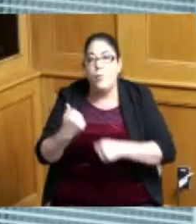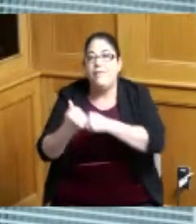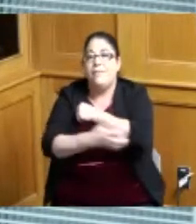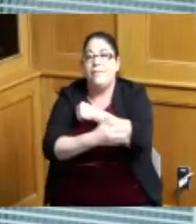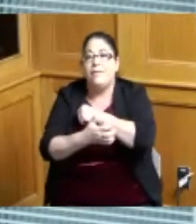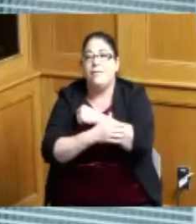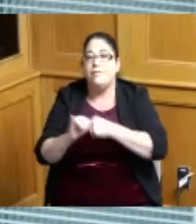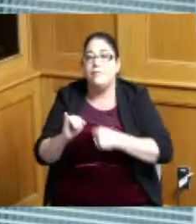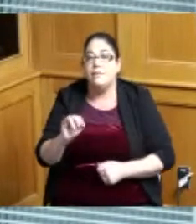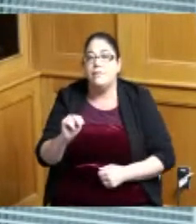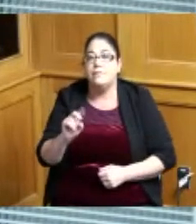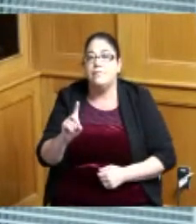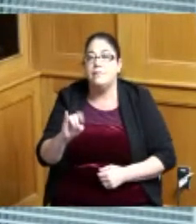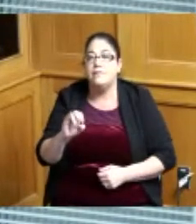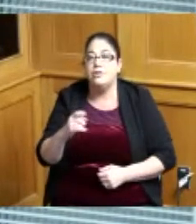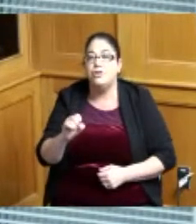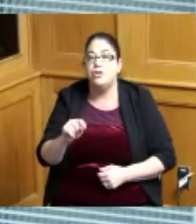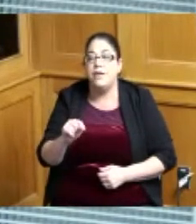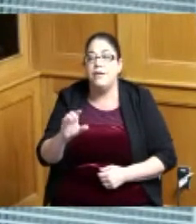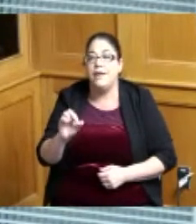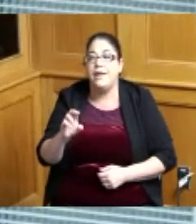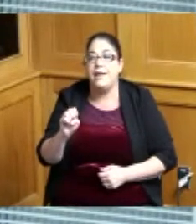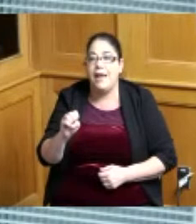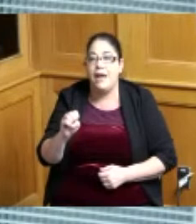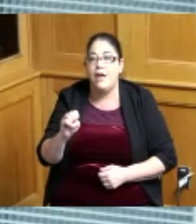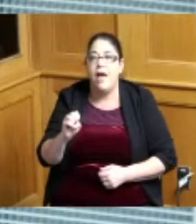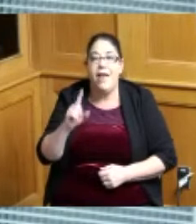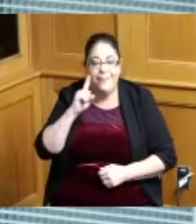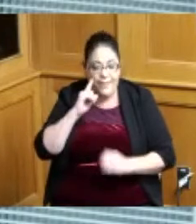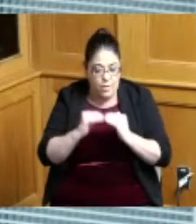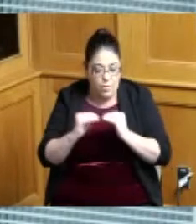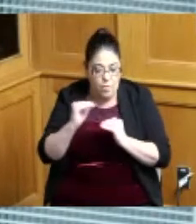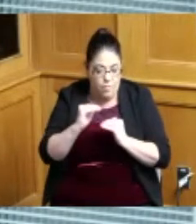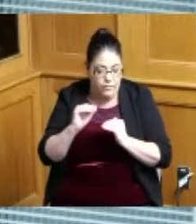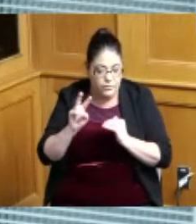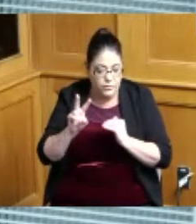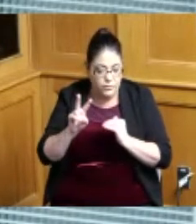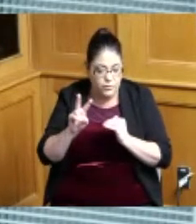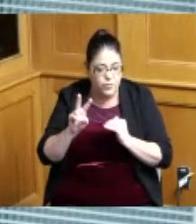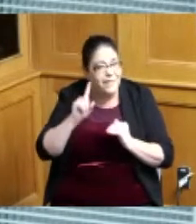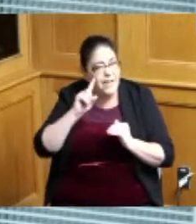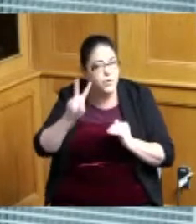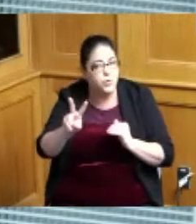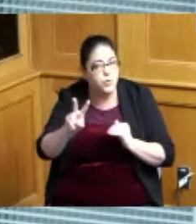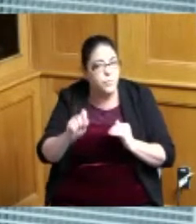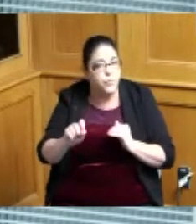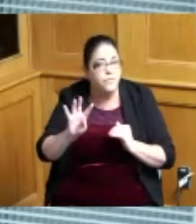do have just over two million dollars I believe it's 2.4 million dollars of services that go to